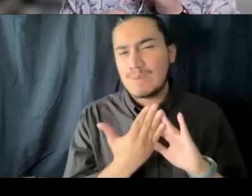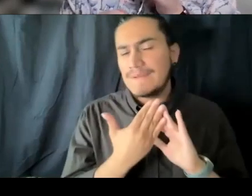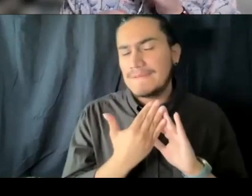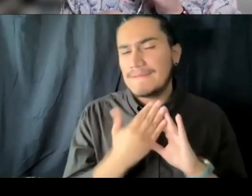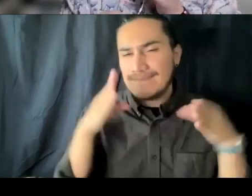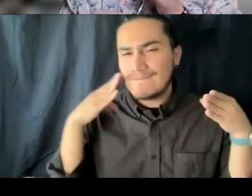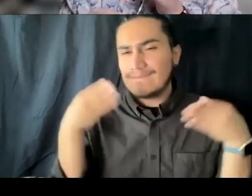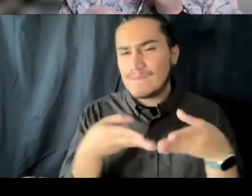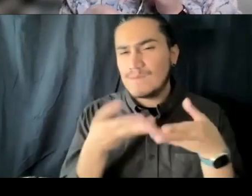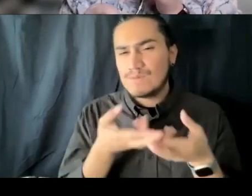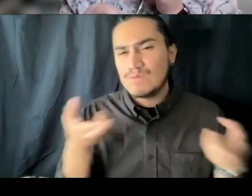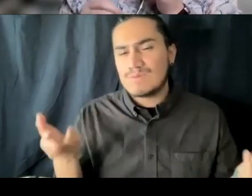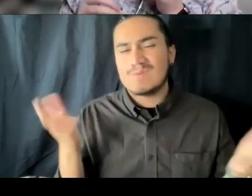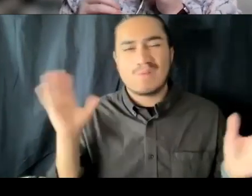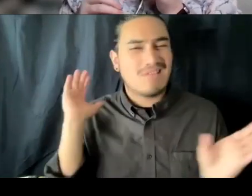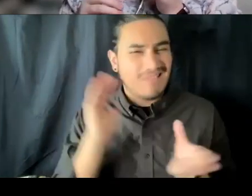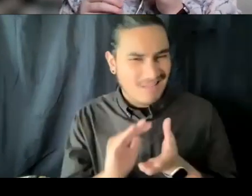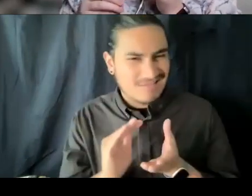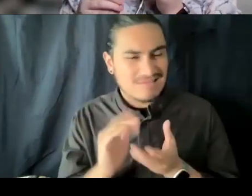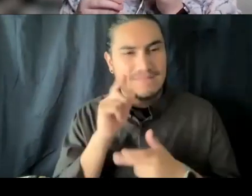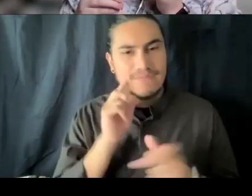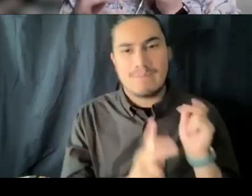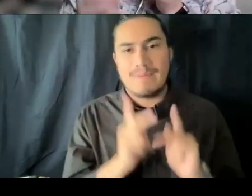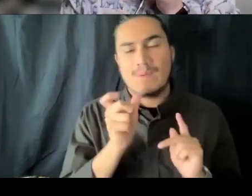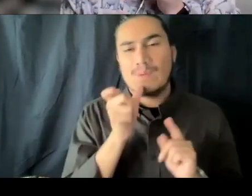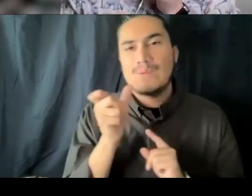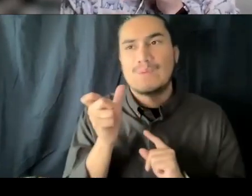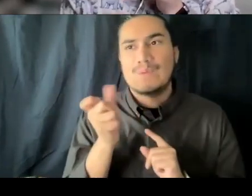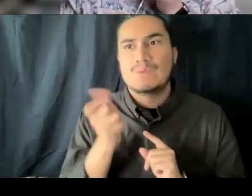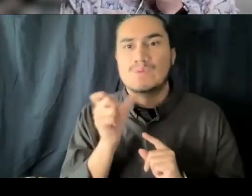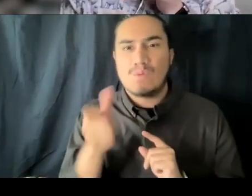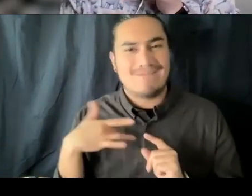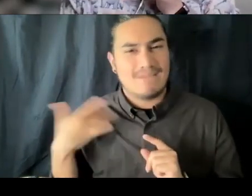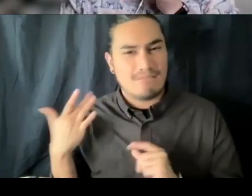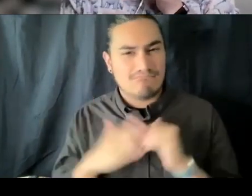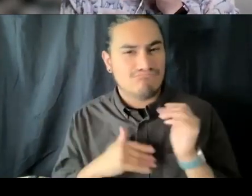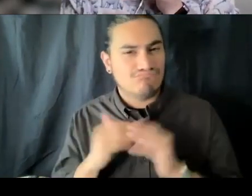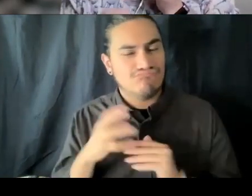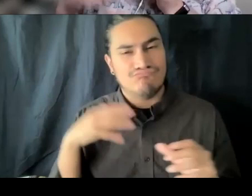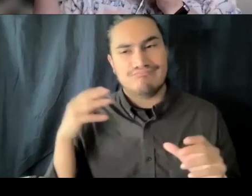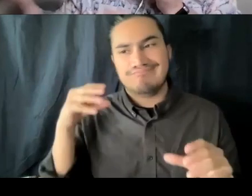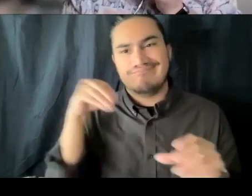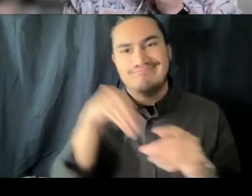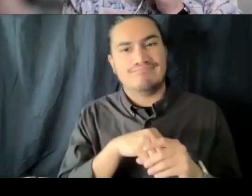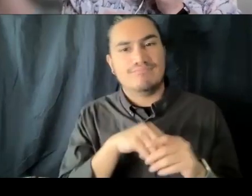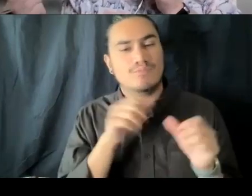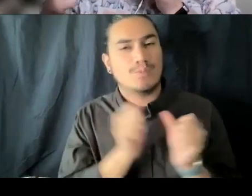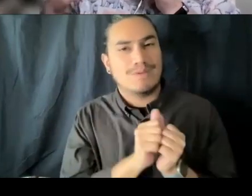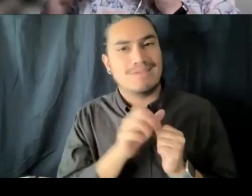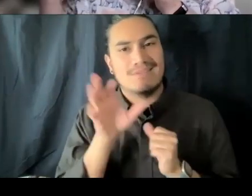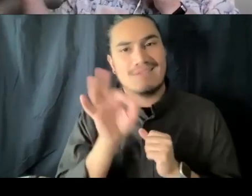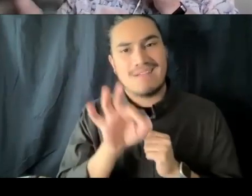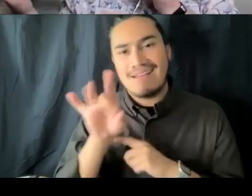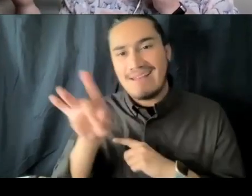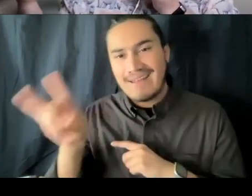The less for folks who don't feel comfortable engaging with 988 or resources